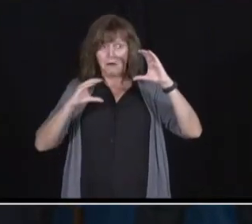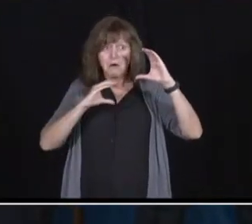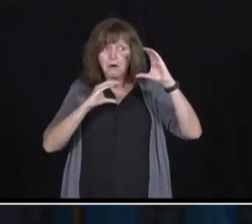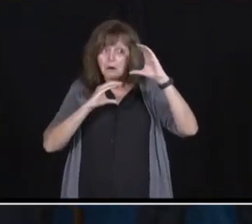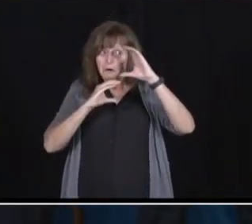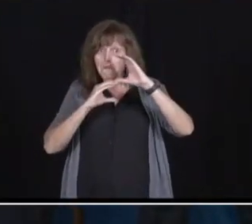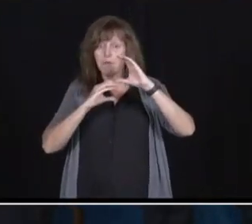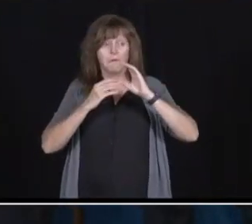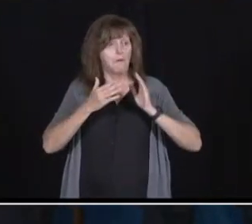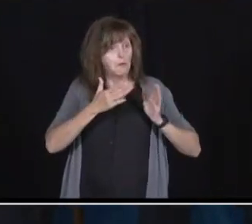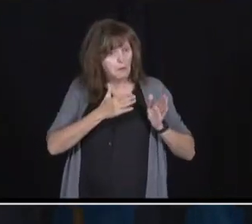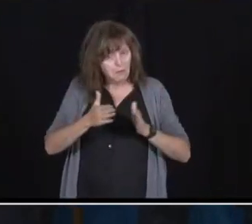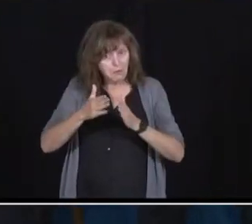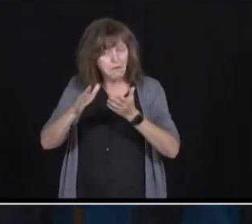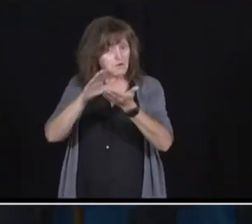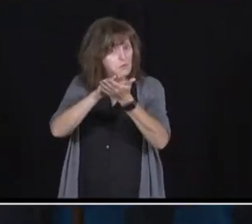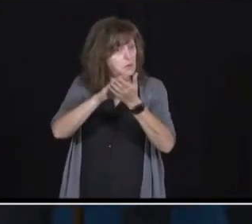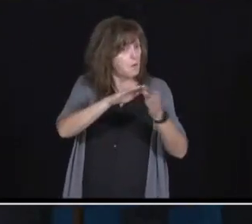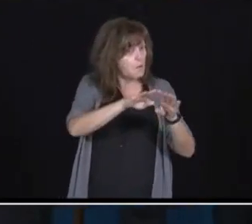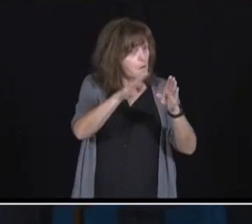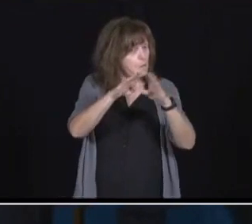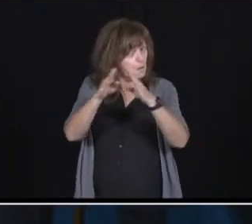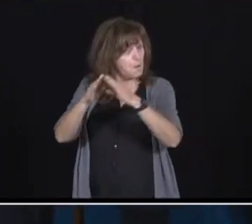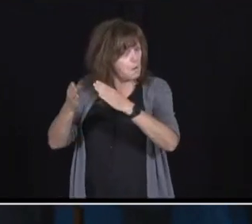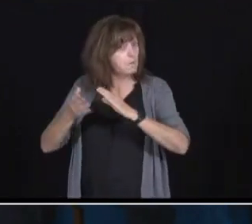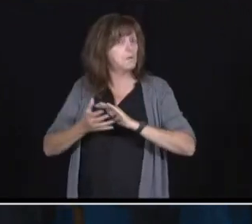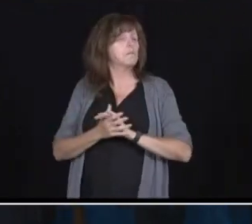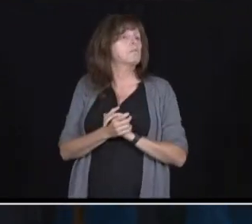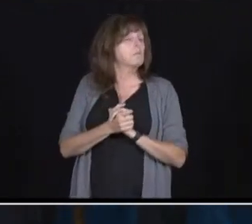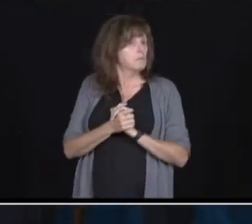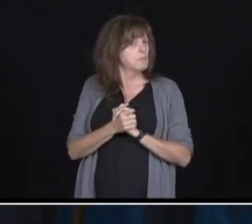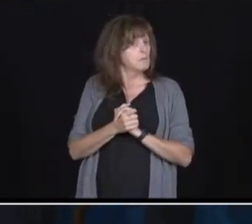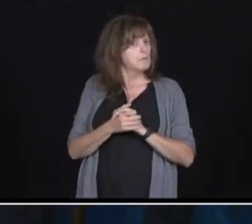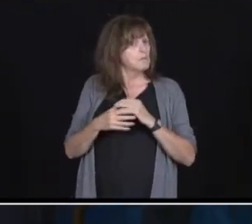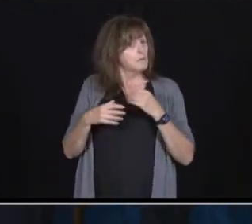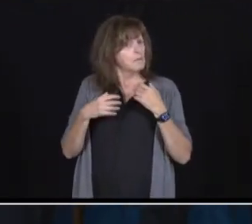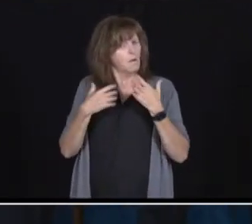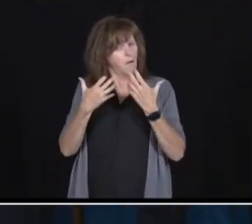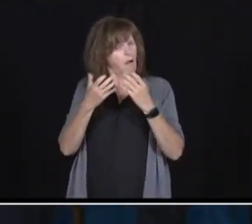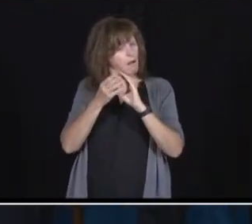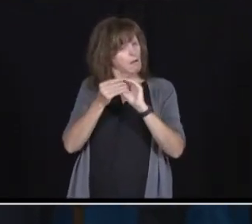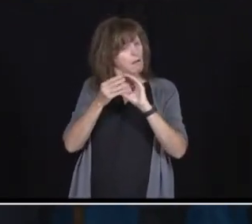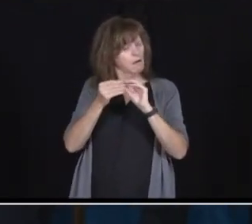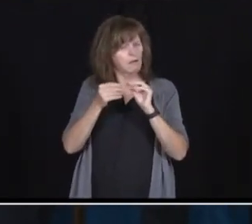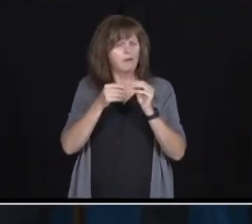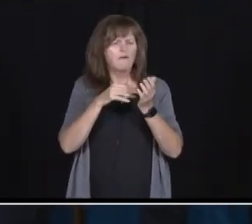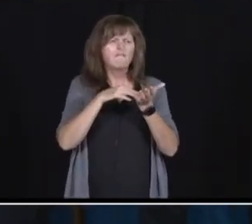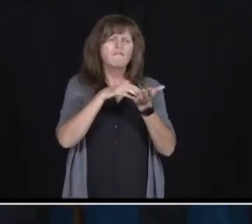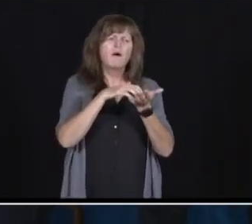Asked question comes from Lauren from CBC news. Hi there. With all this money coming in for prepping